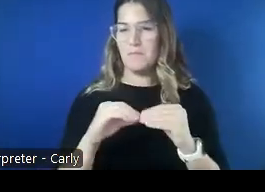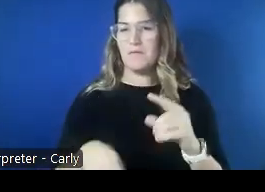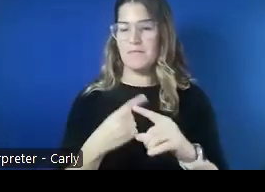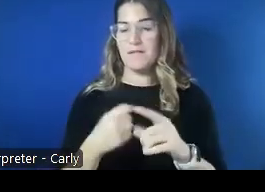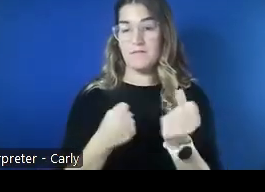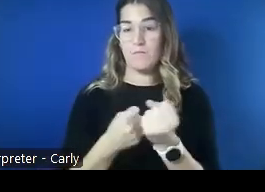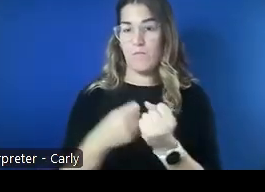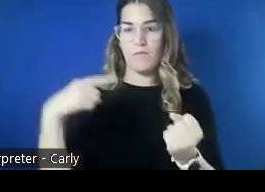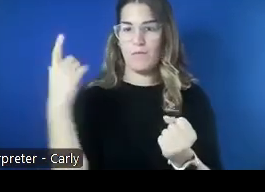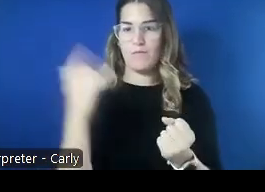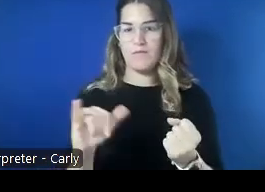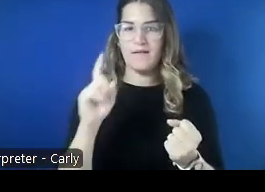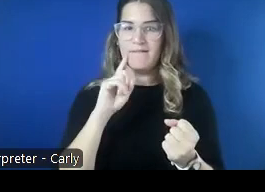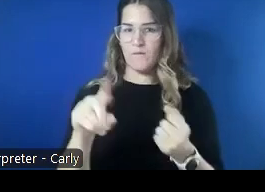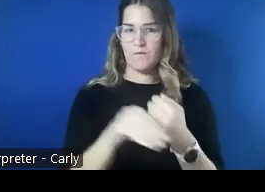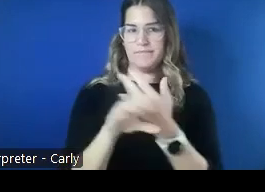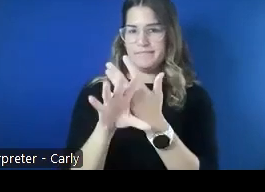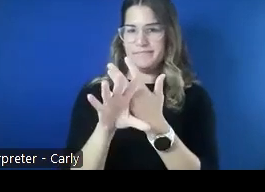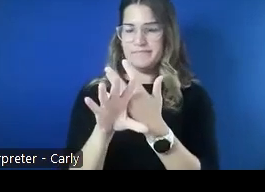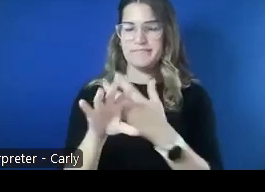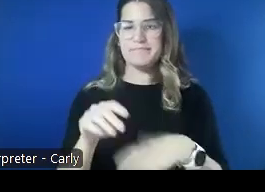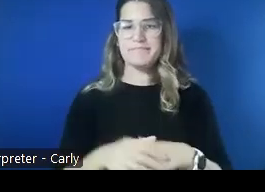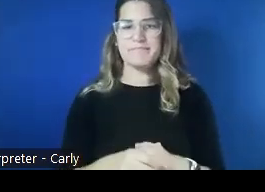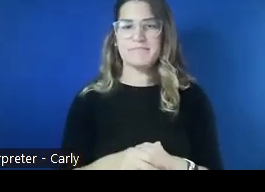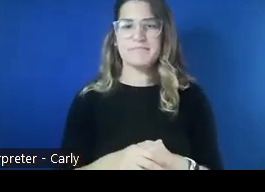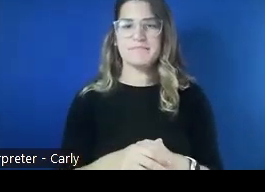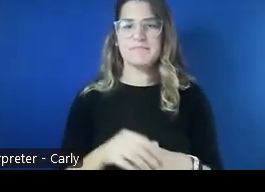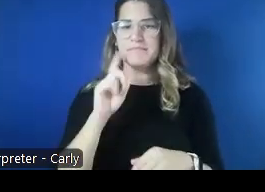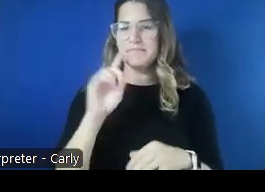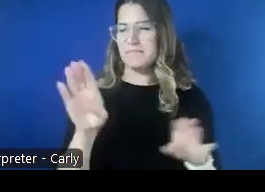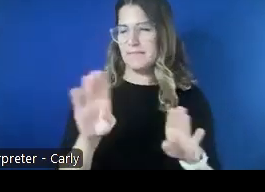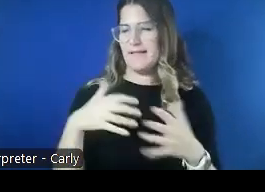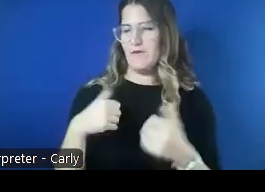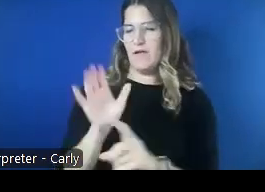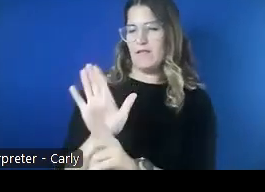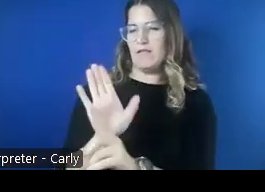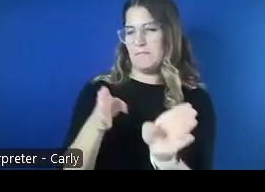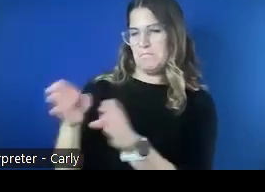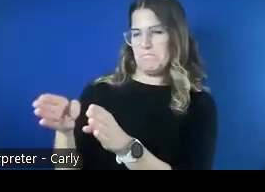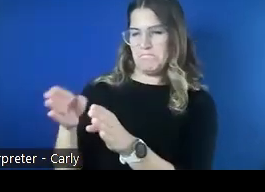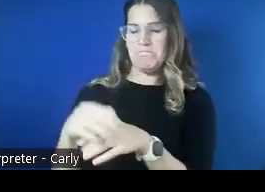Rock Family telec connects um for the behavioral health piece of that so I mentioned that I have a